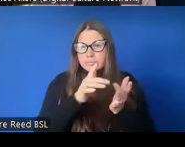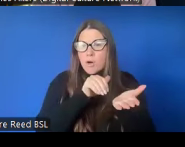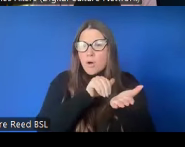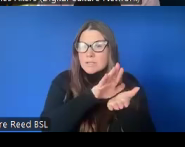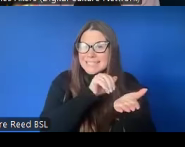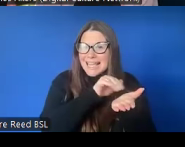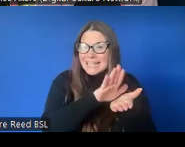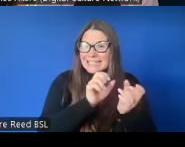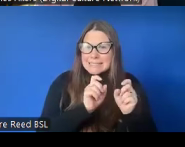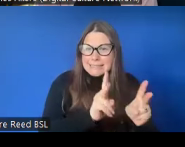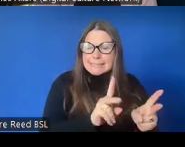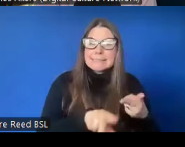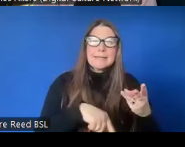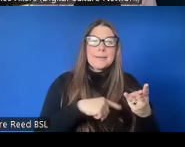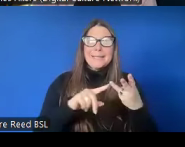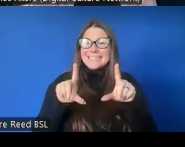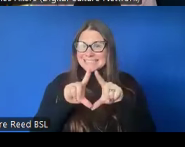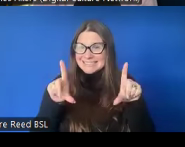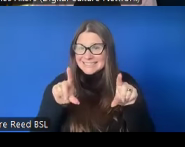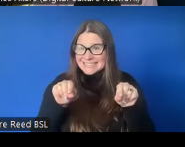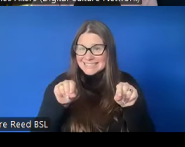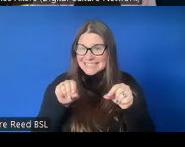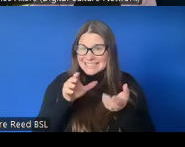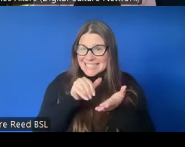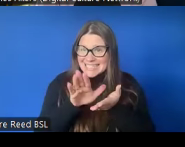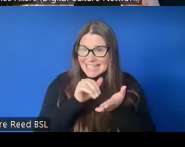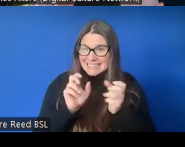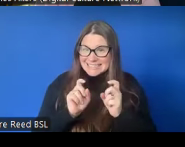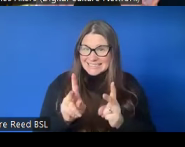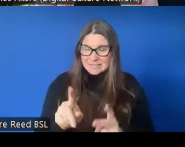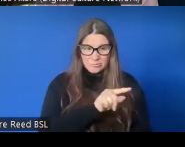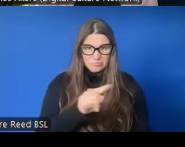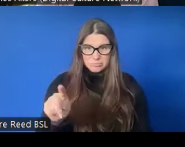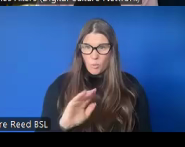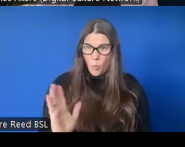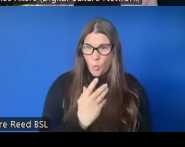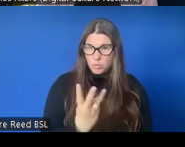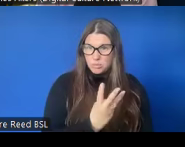or things like ticketing. You might be collecting data in that way. You might be doing a lot of surveying of your audiences as well.